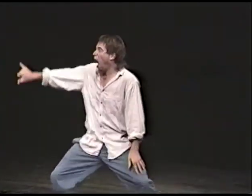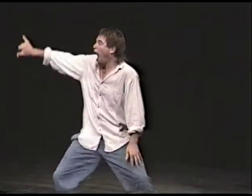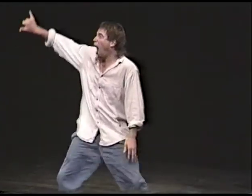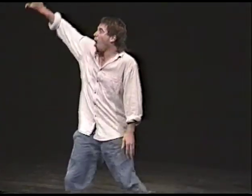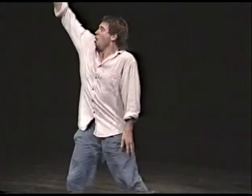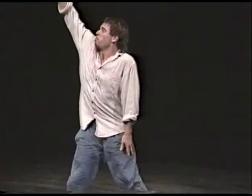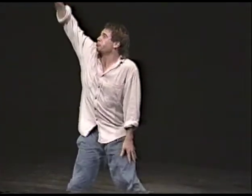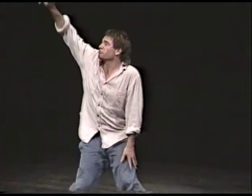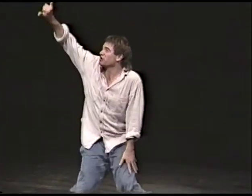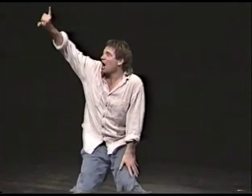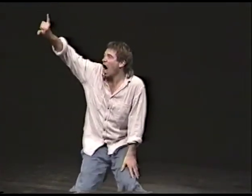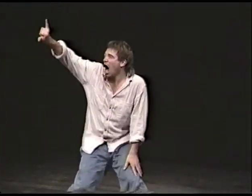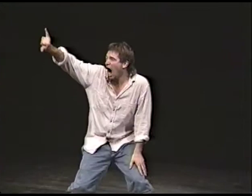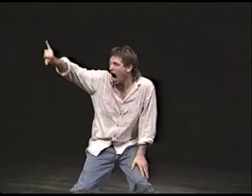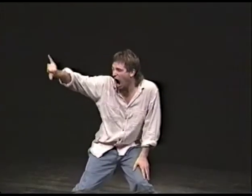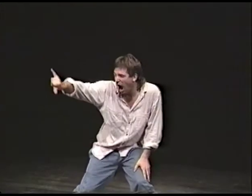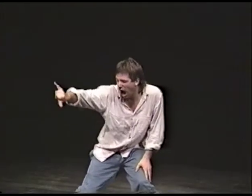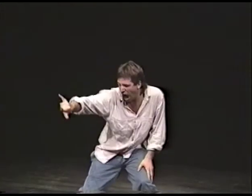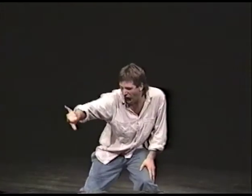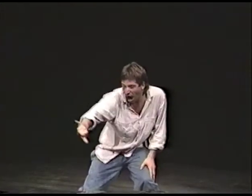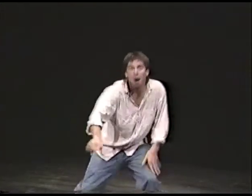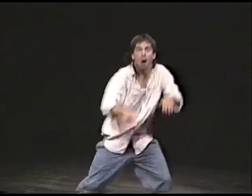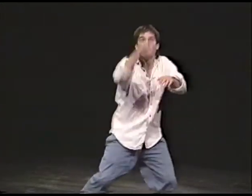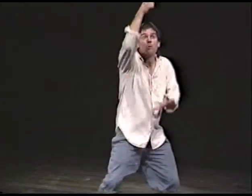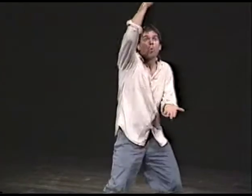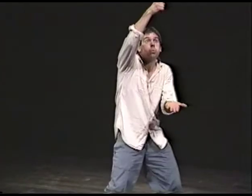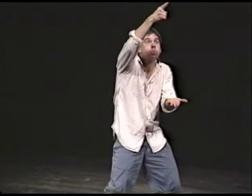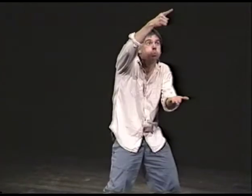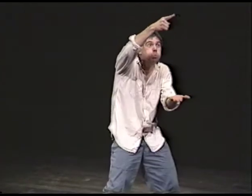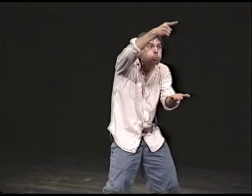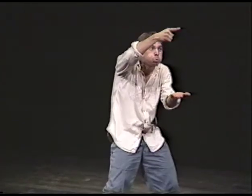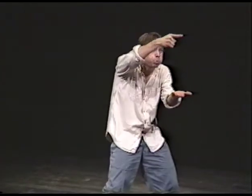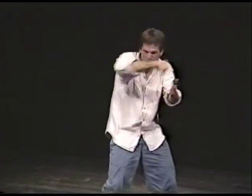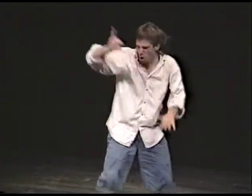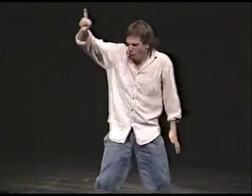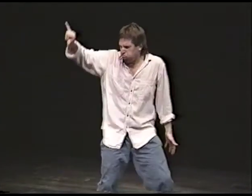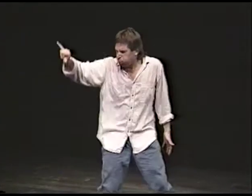Plane drops down out of the sky, catching up with the bomb,